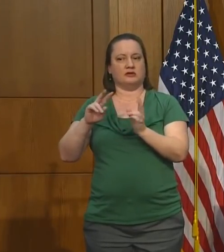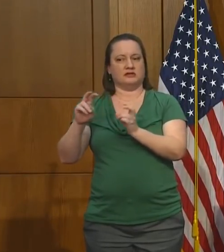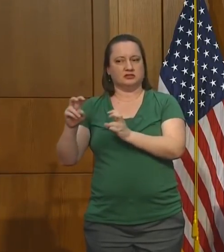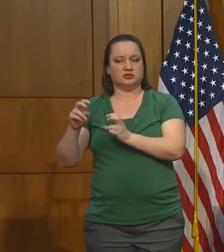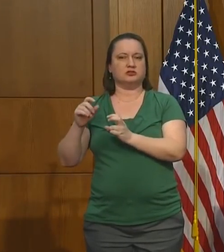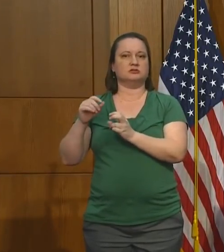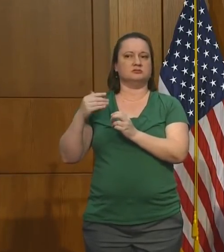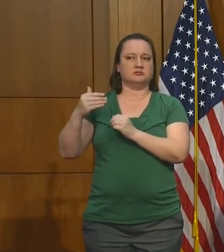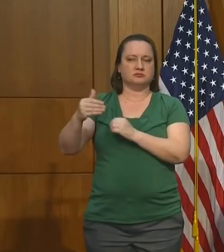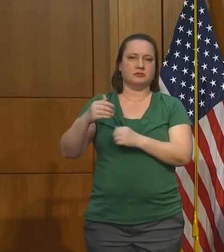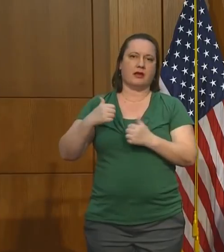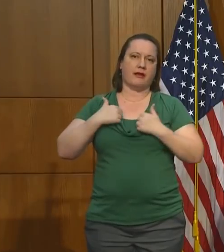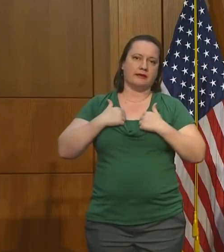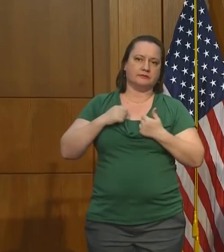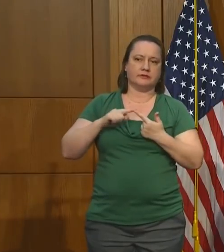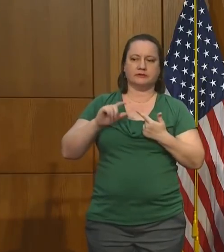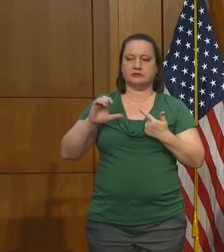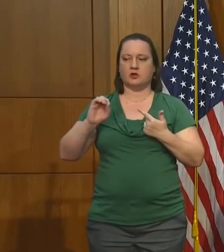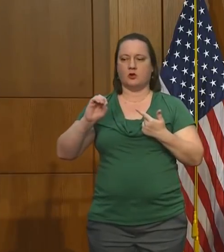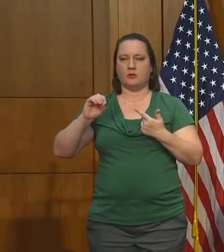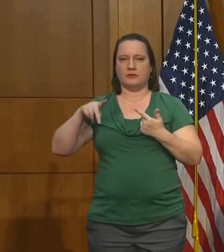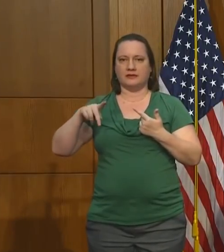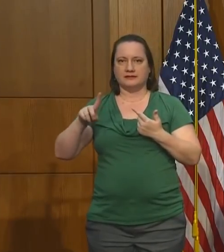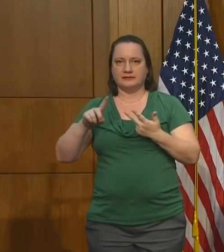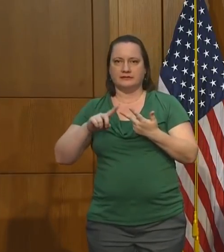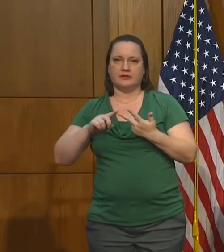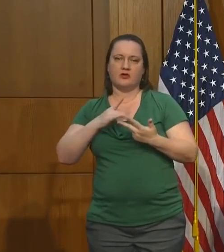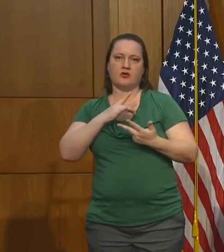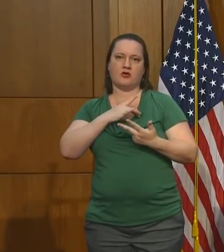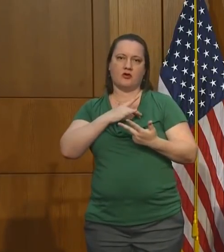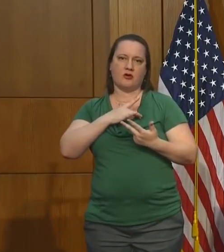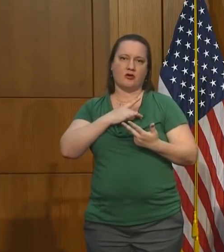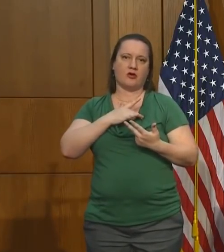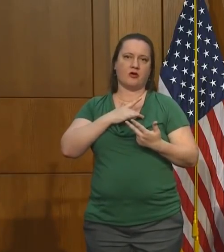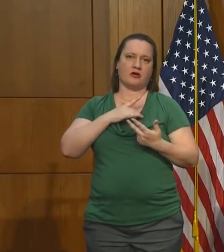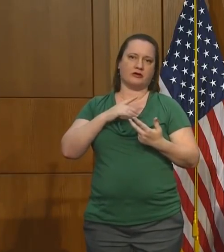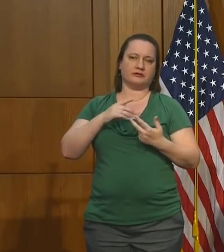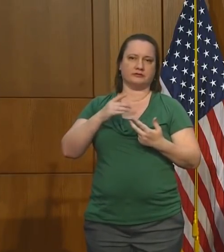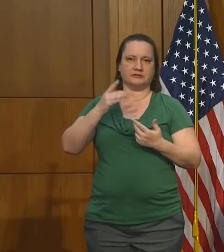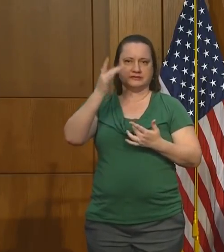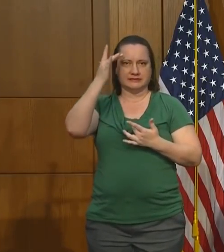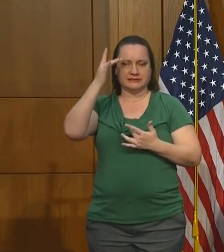MEDICAL CONDITIONS WHETHER IT BE A PROBLEM FOR THEIR LONG SUCH AS ASTHMA OR- COPD ARE OUR